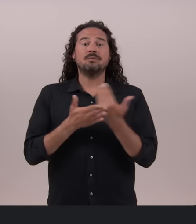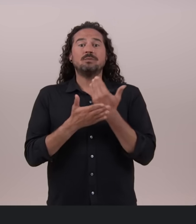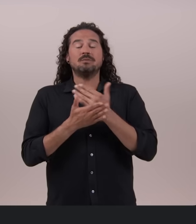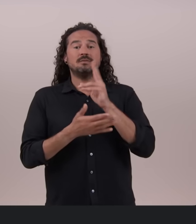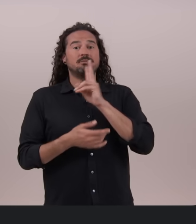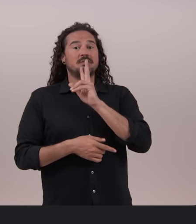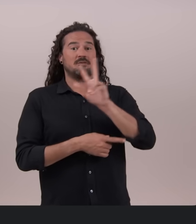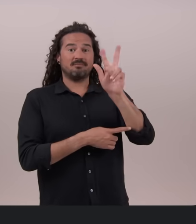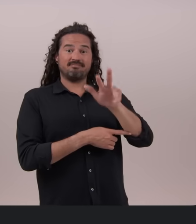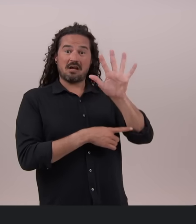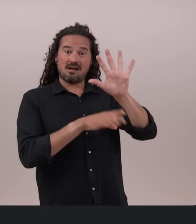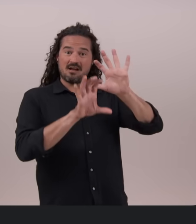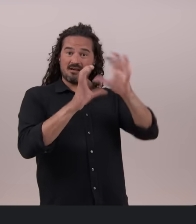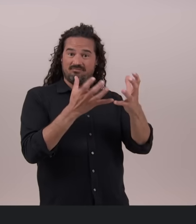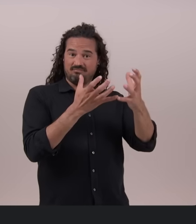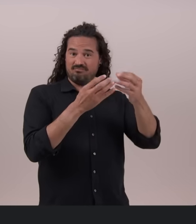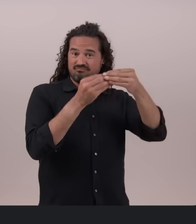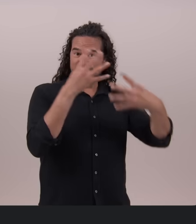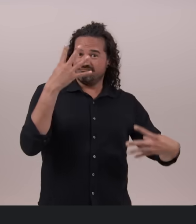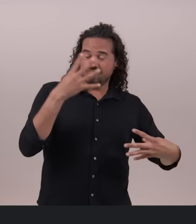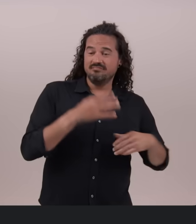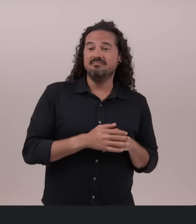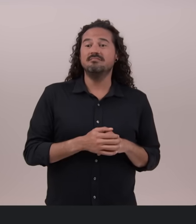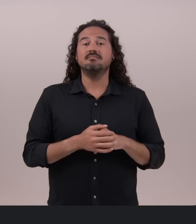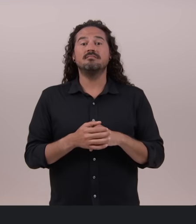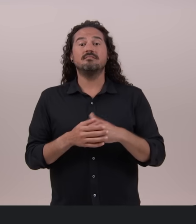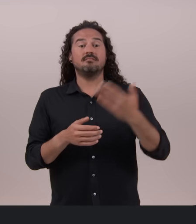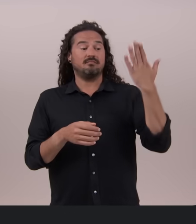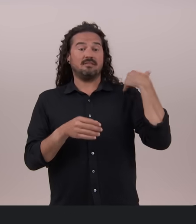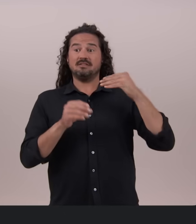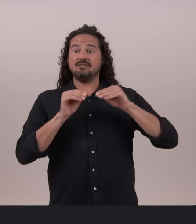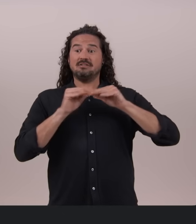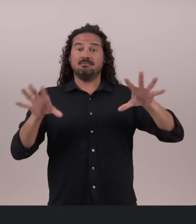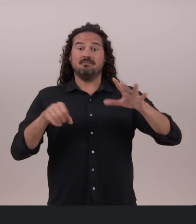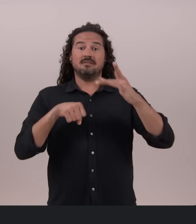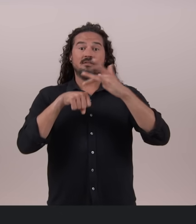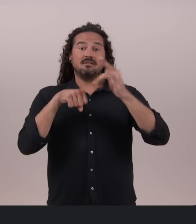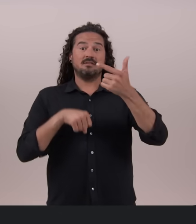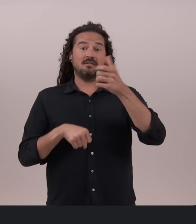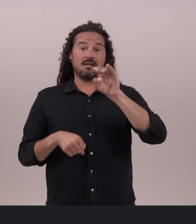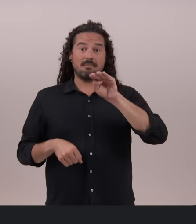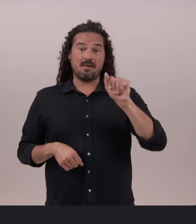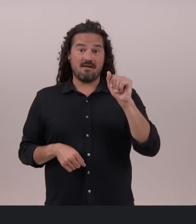and last month, we also shipped Gemma 4, under an Apache 2 license.